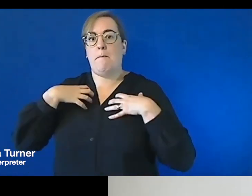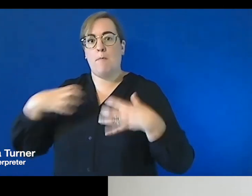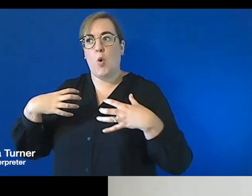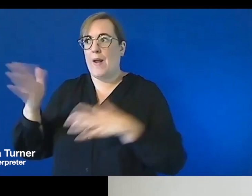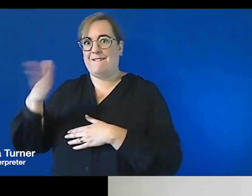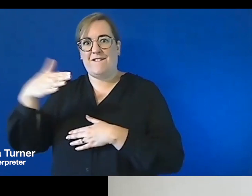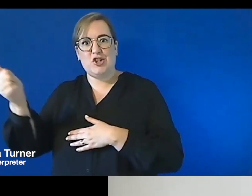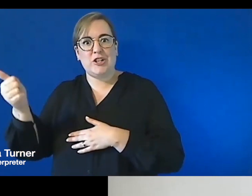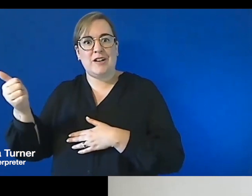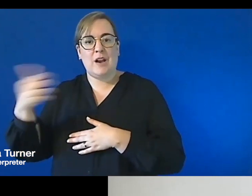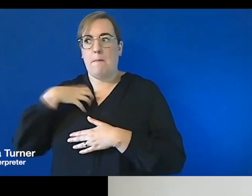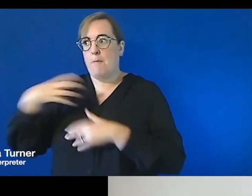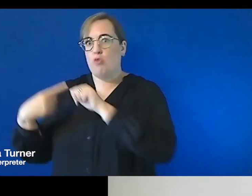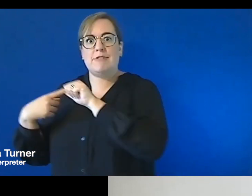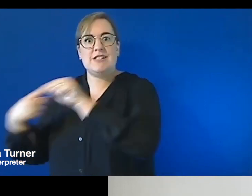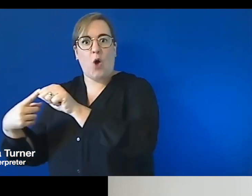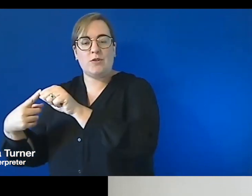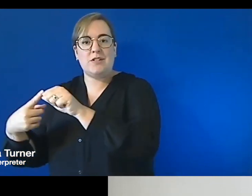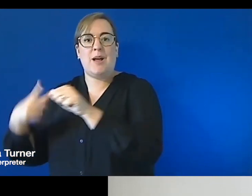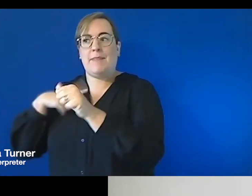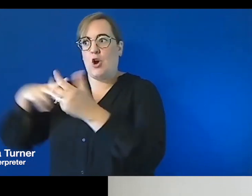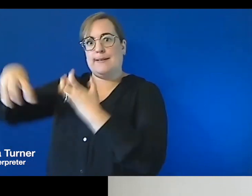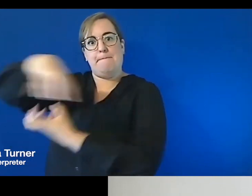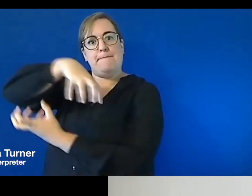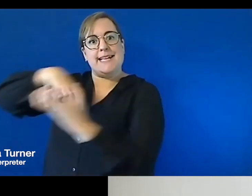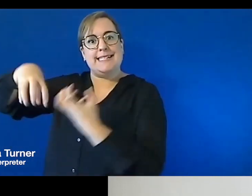more results and they're able to be more efficient in terms of health technology,